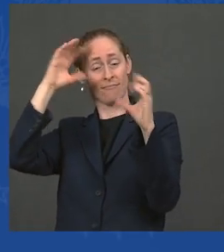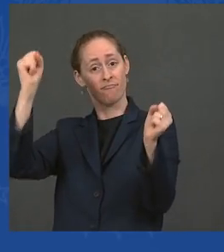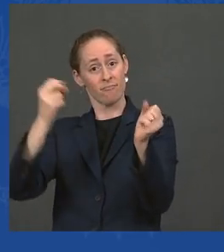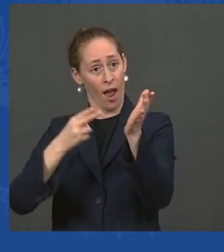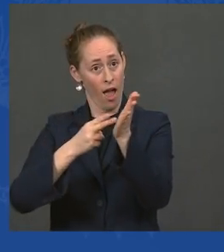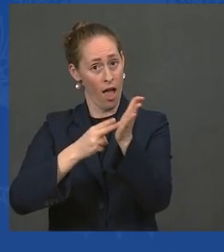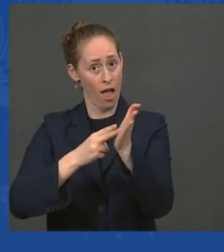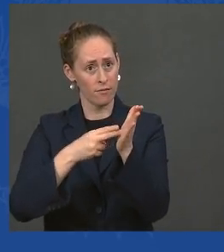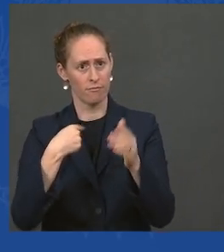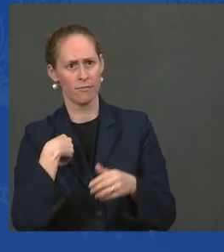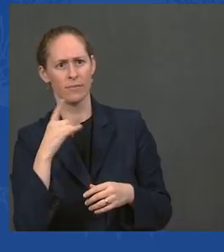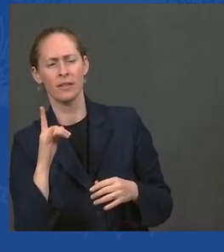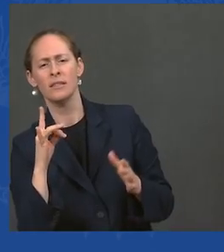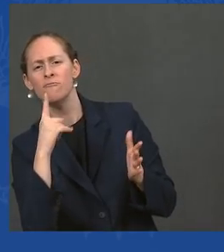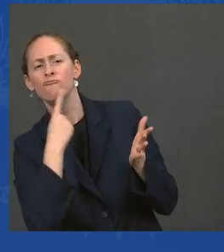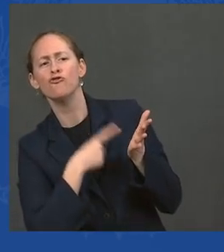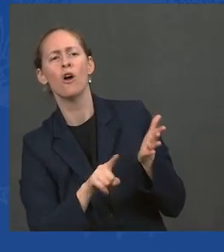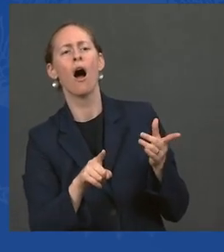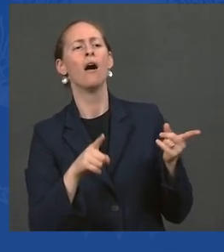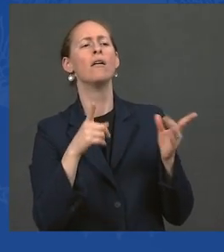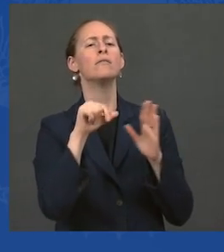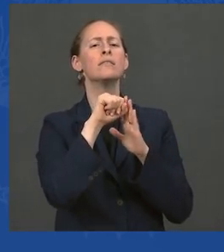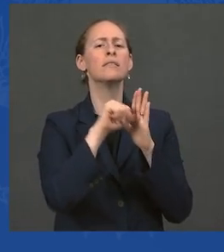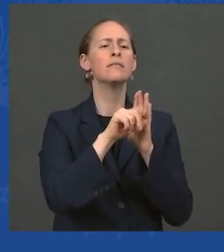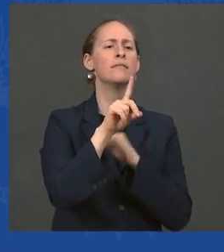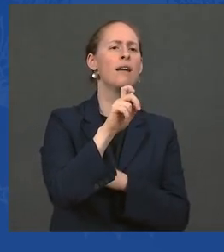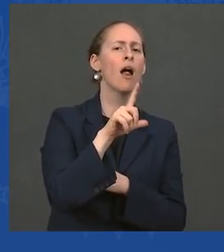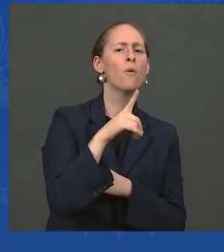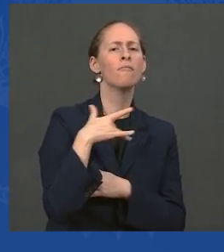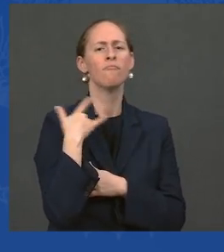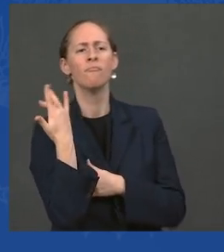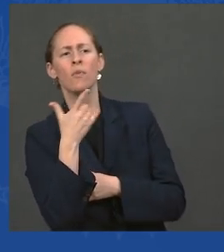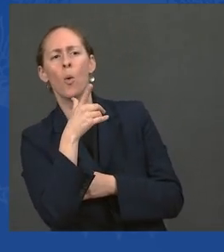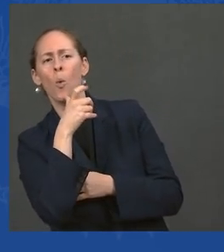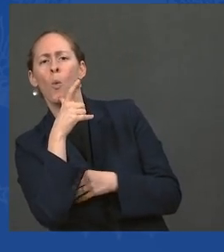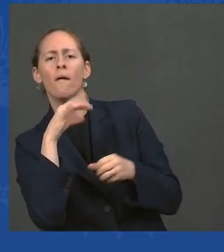in the state of Delaware, I called up here. She had won that year, too.